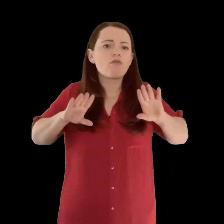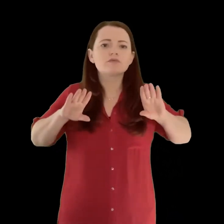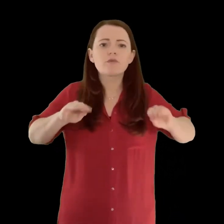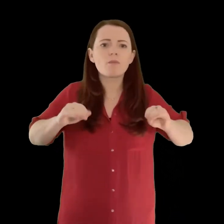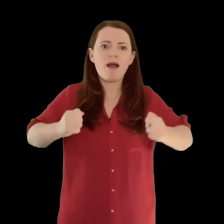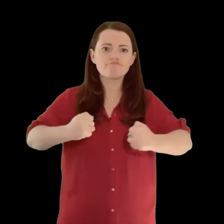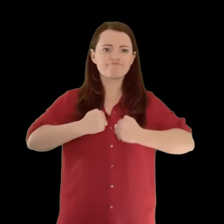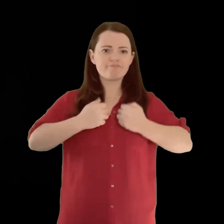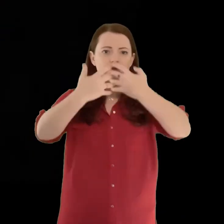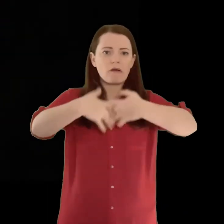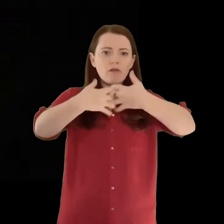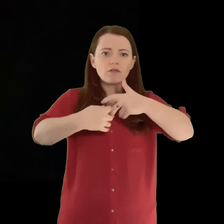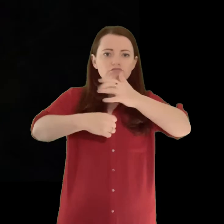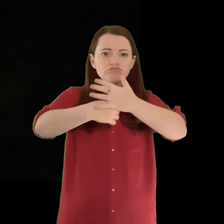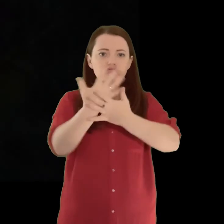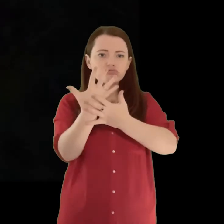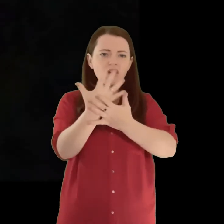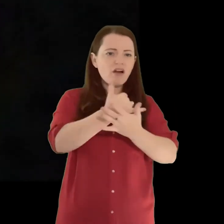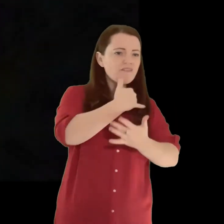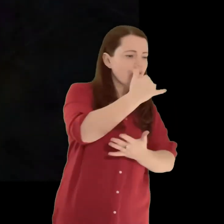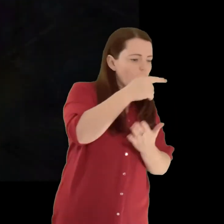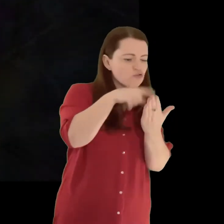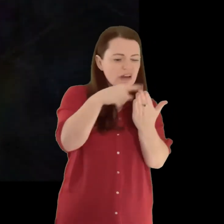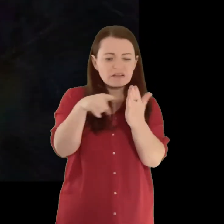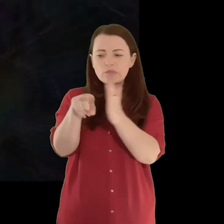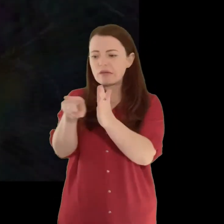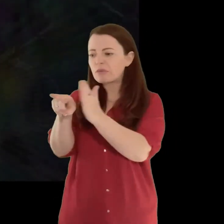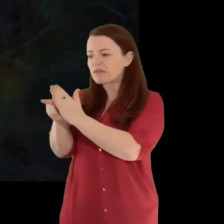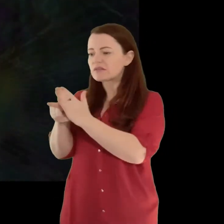by the wash of our technology Of phones and screens and bleeps and buzzes